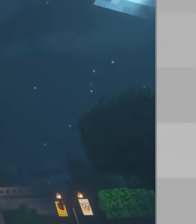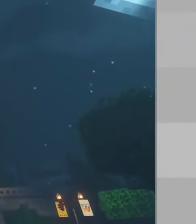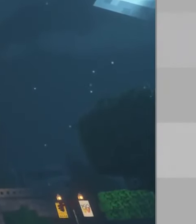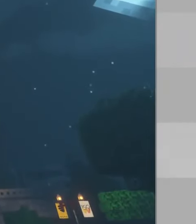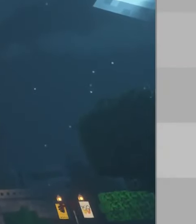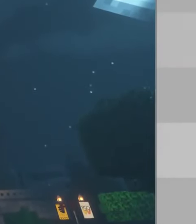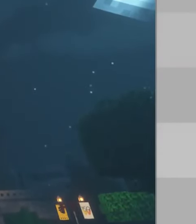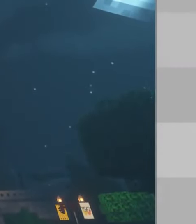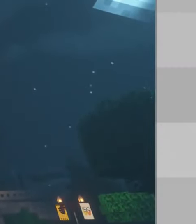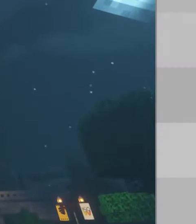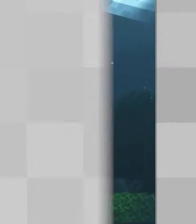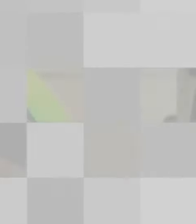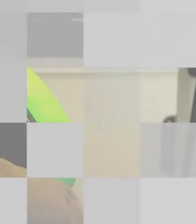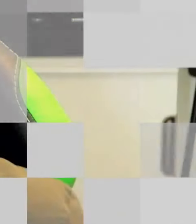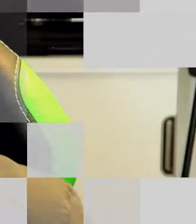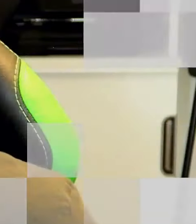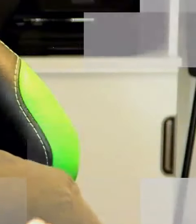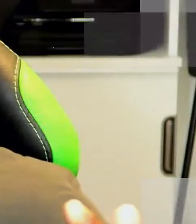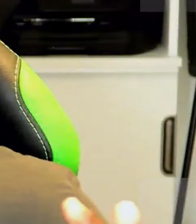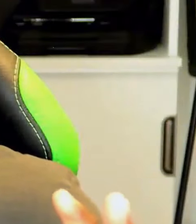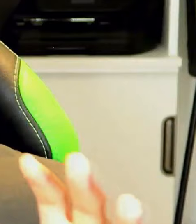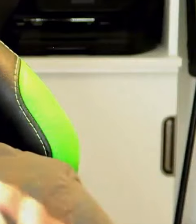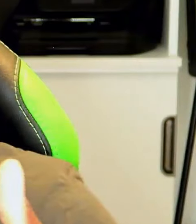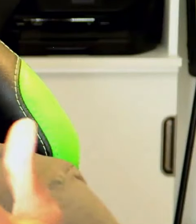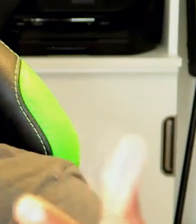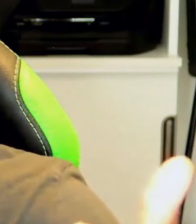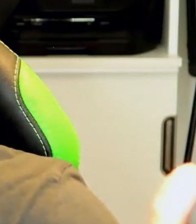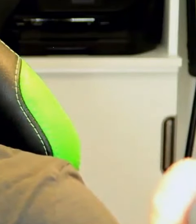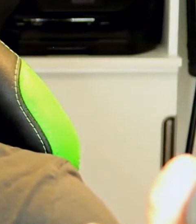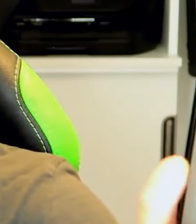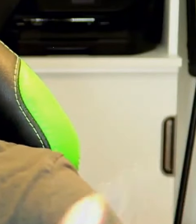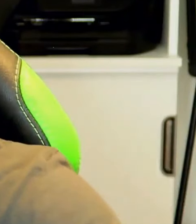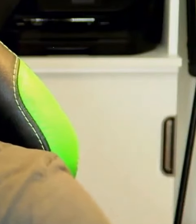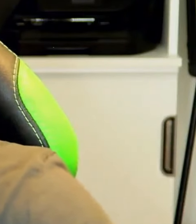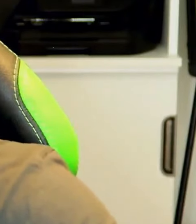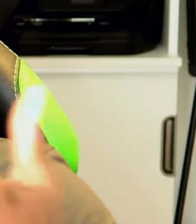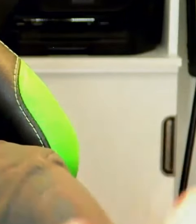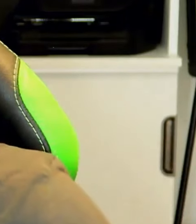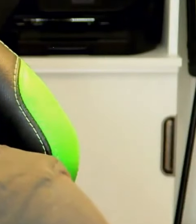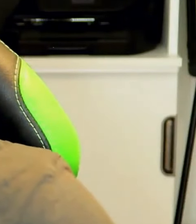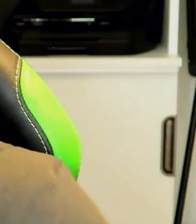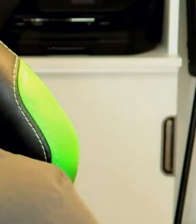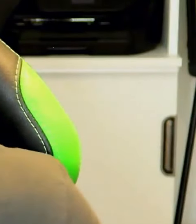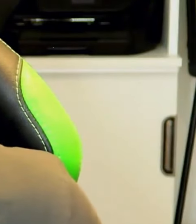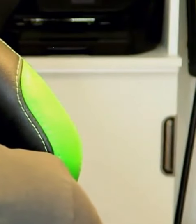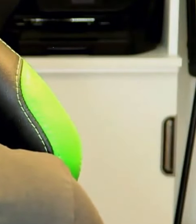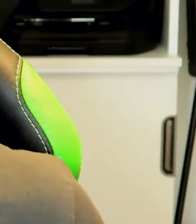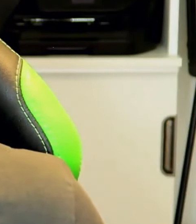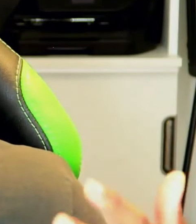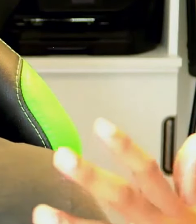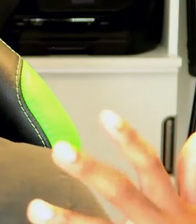HOPE YOU'RE ENJOYING MINECRAFT LIVE. OKAY.